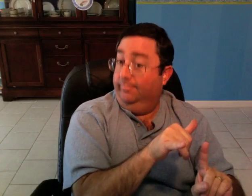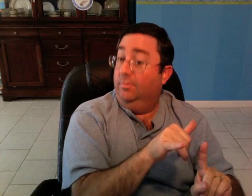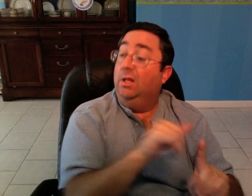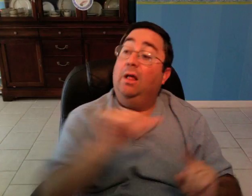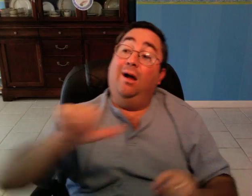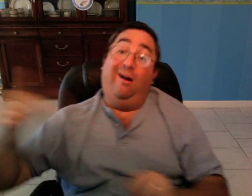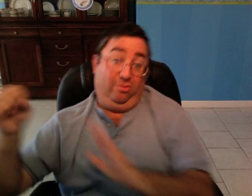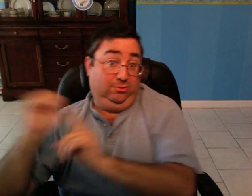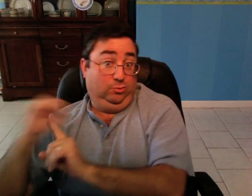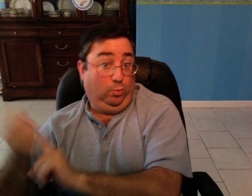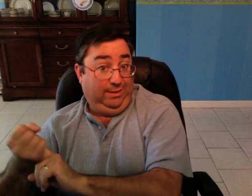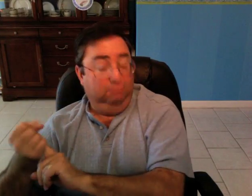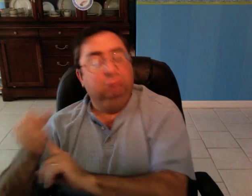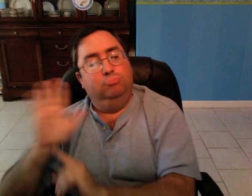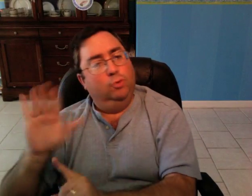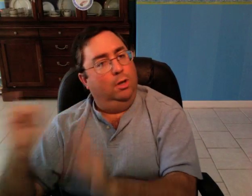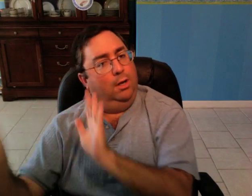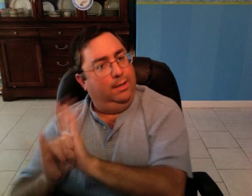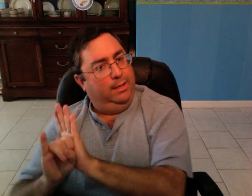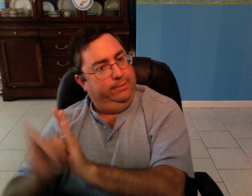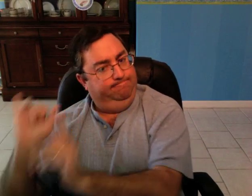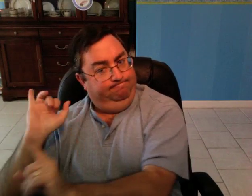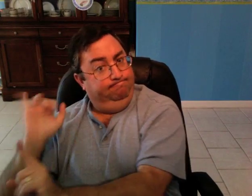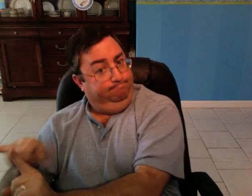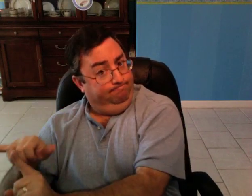but in other situations, your identity is primarily Y.